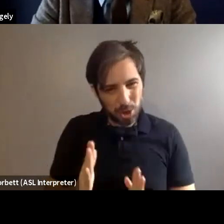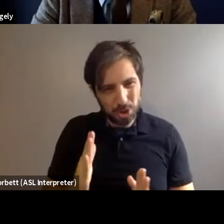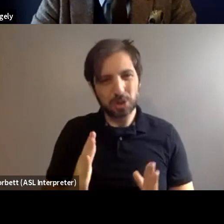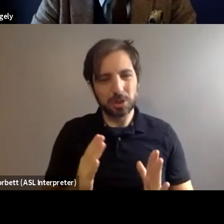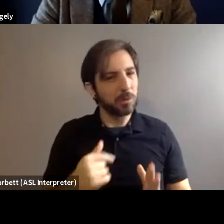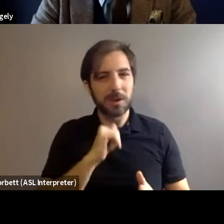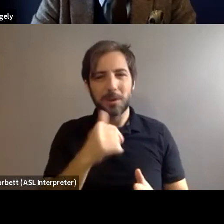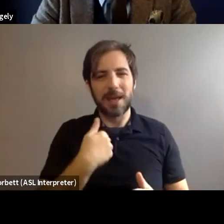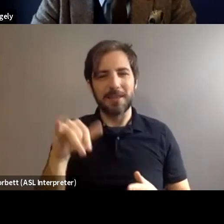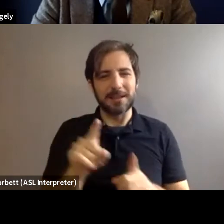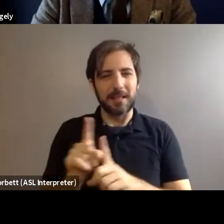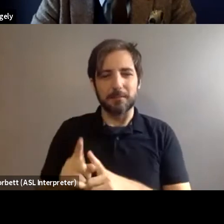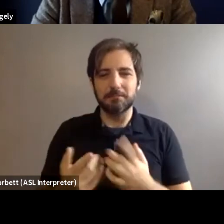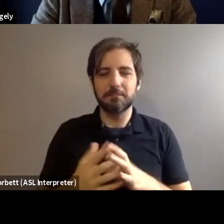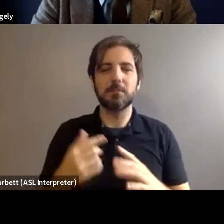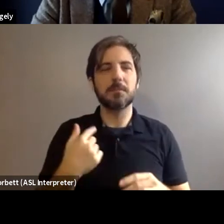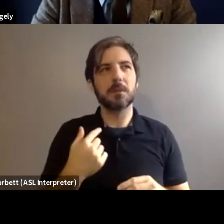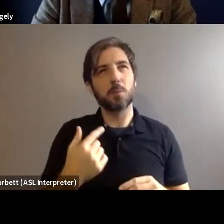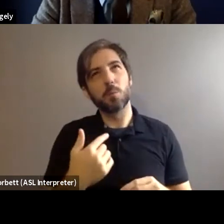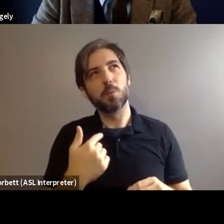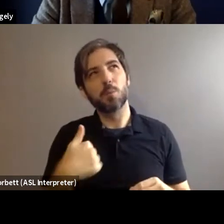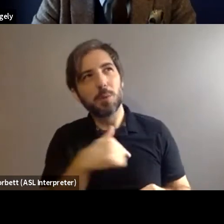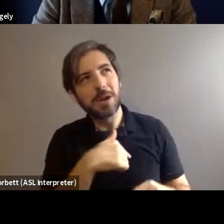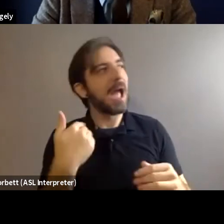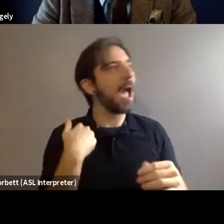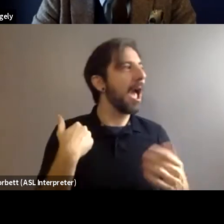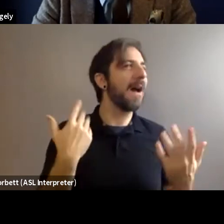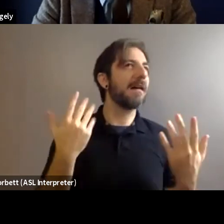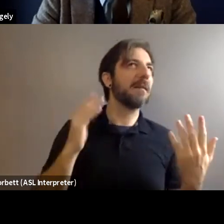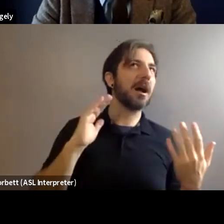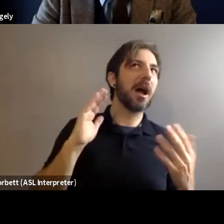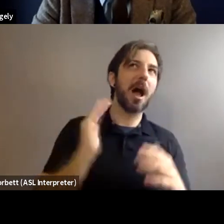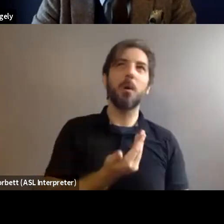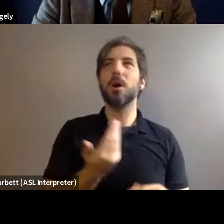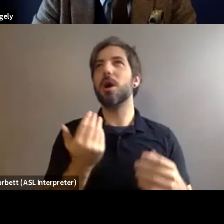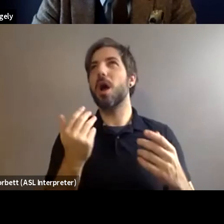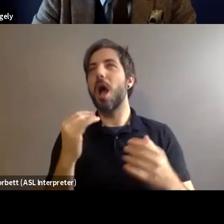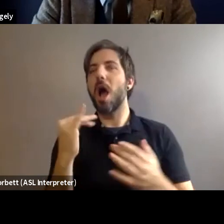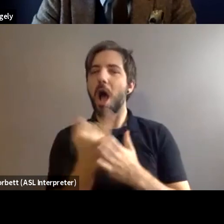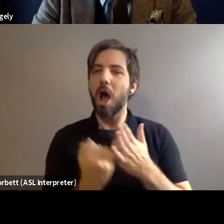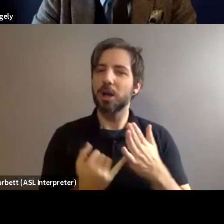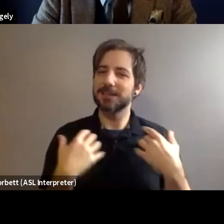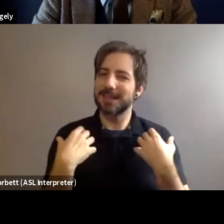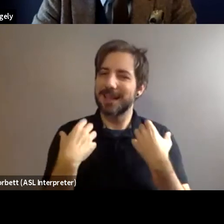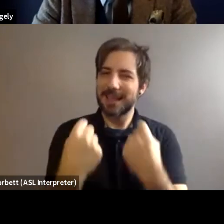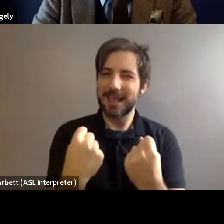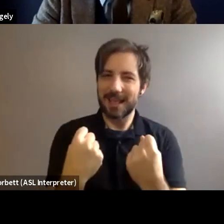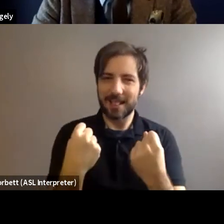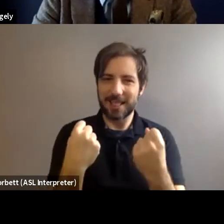what comes closest to it is we have our arts and healing initiative advisory council and